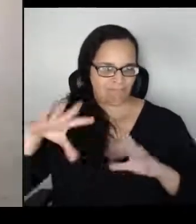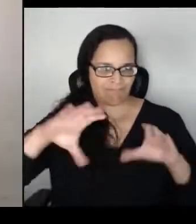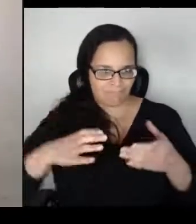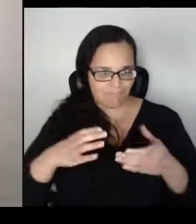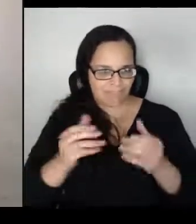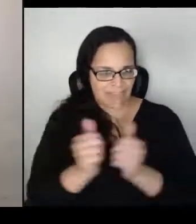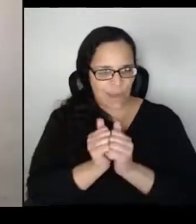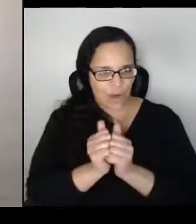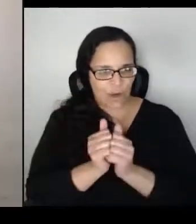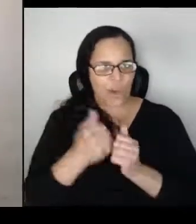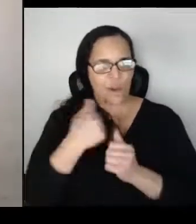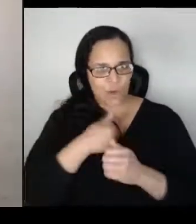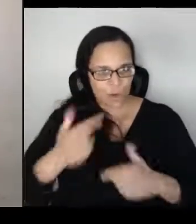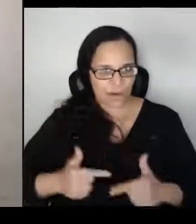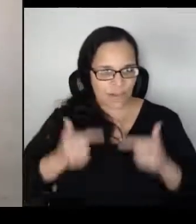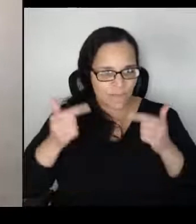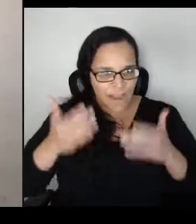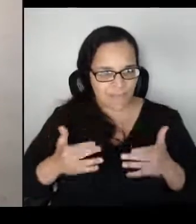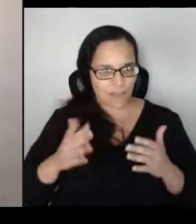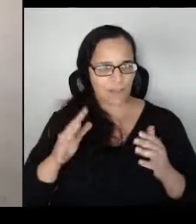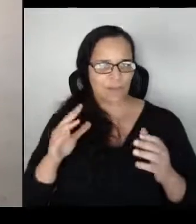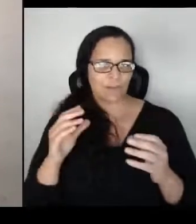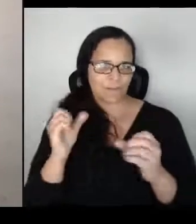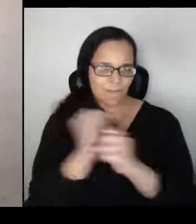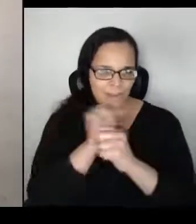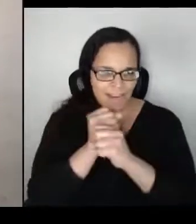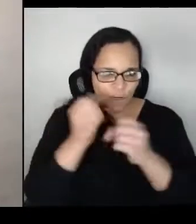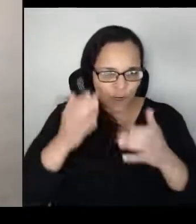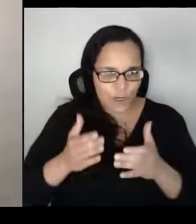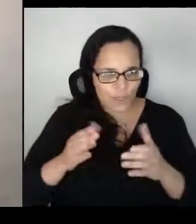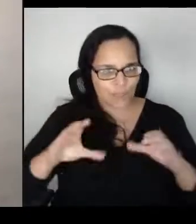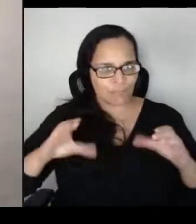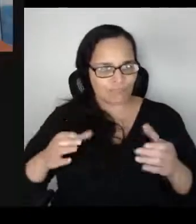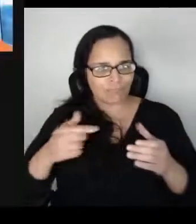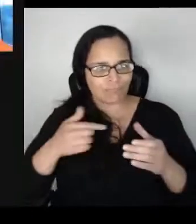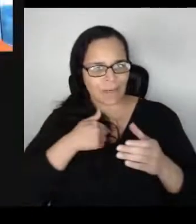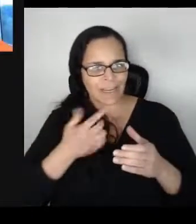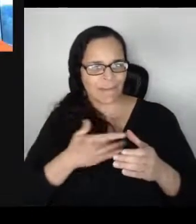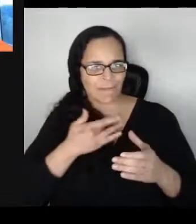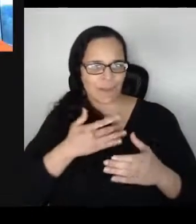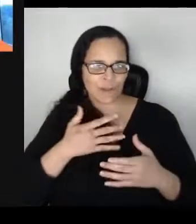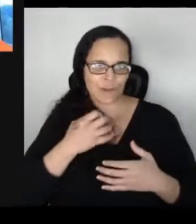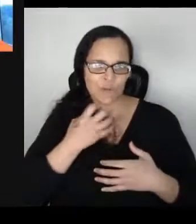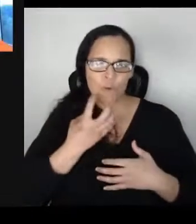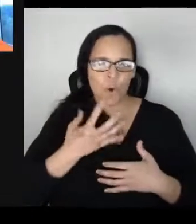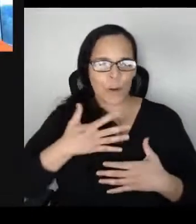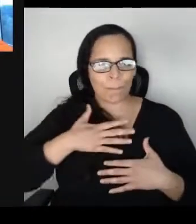and it makes me feel a lot warmer and more hopeful about the future.